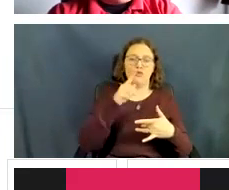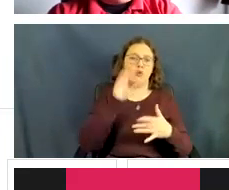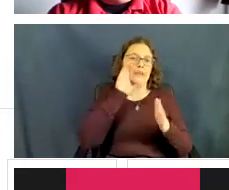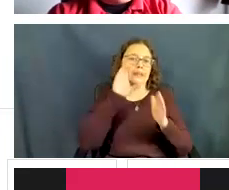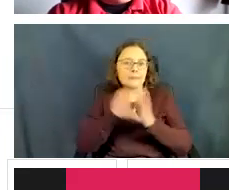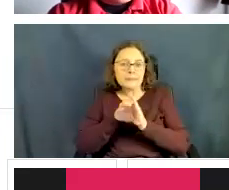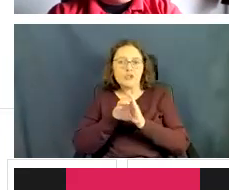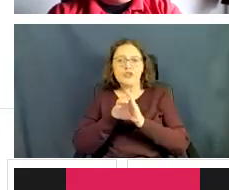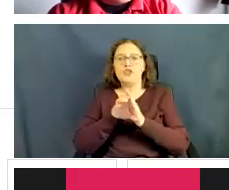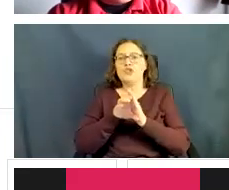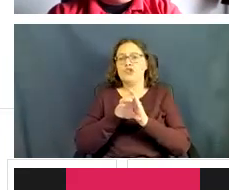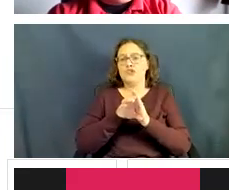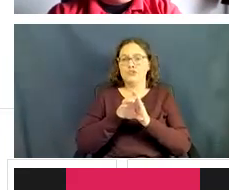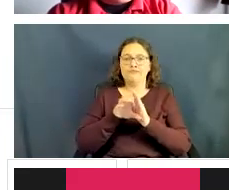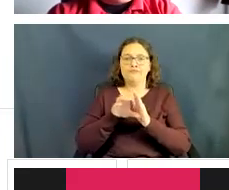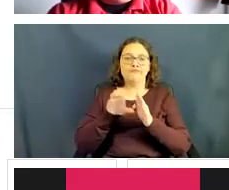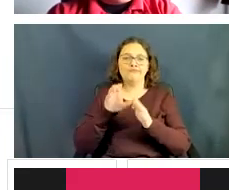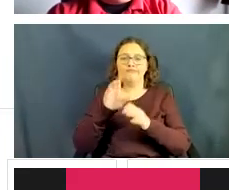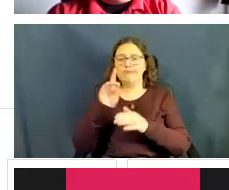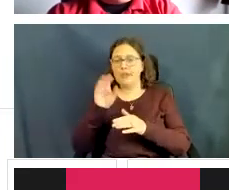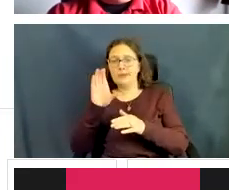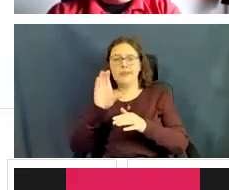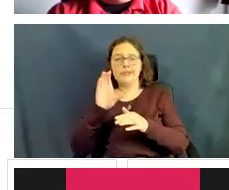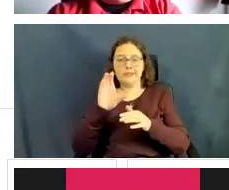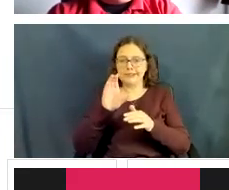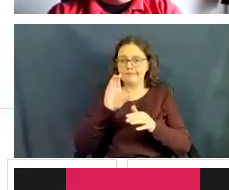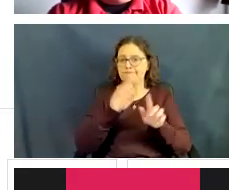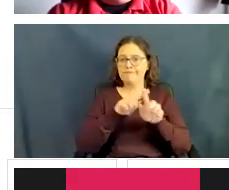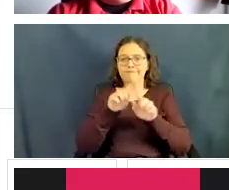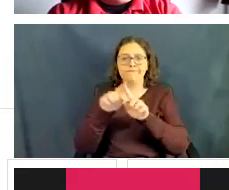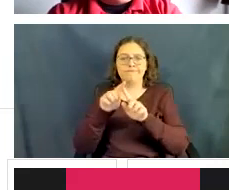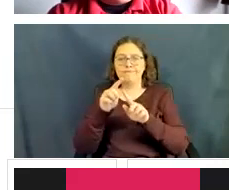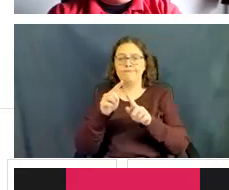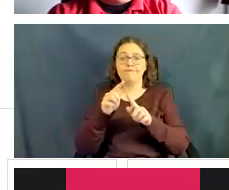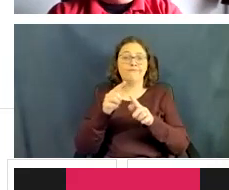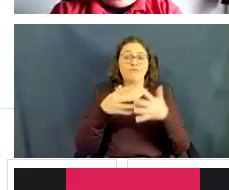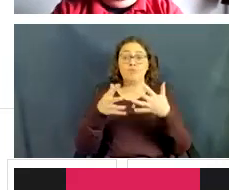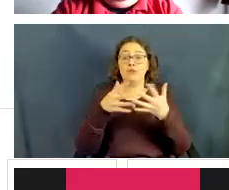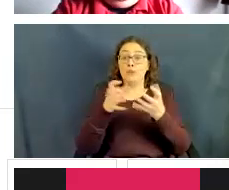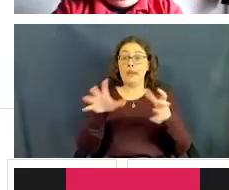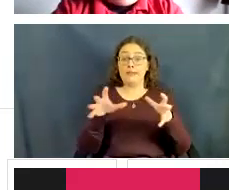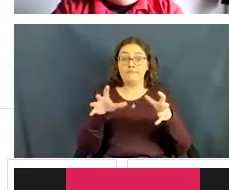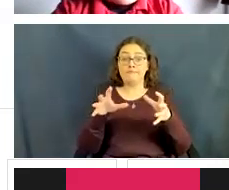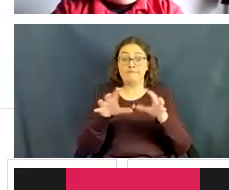You also need to select editor. There is email of the person to share. Over to the right is a - - box let me show you.